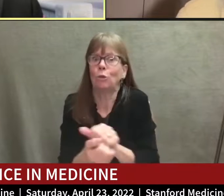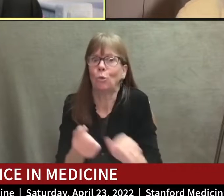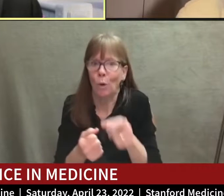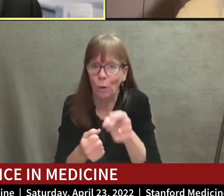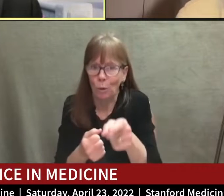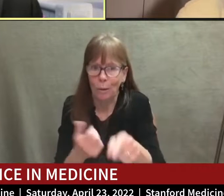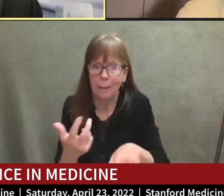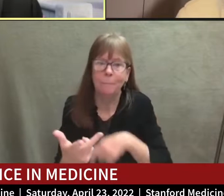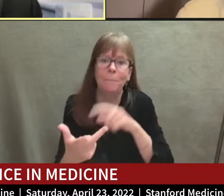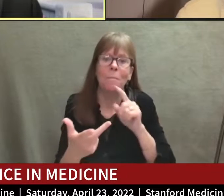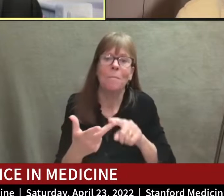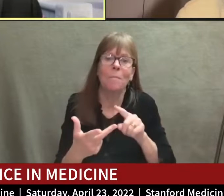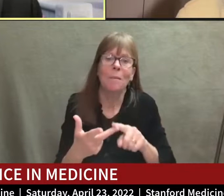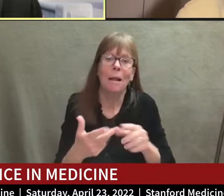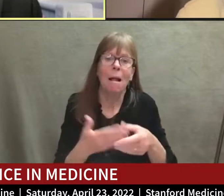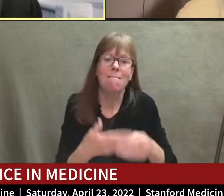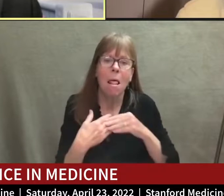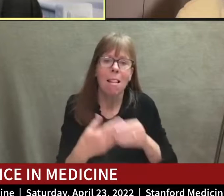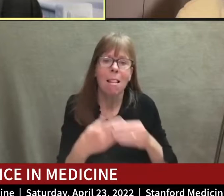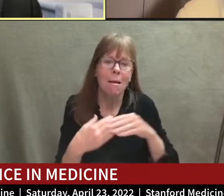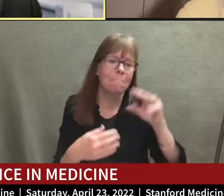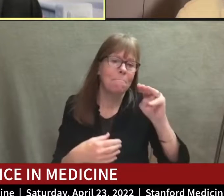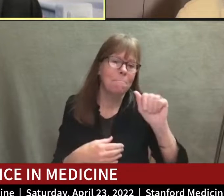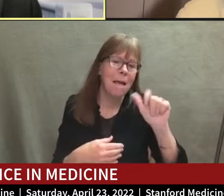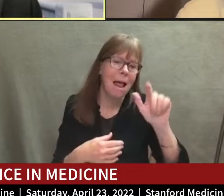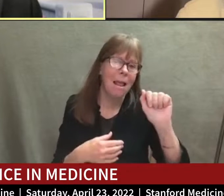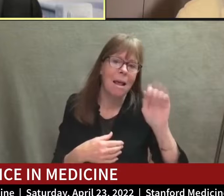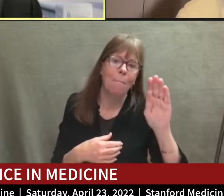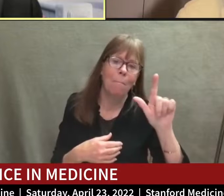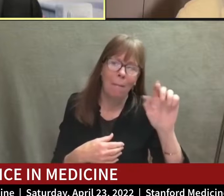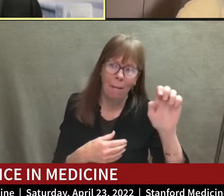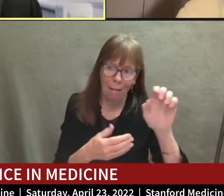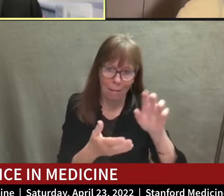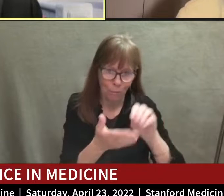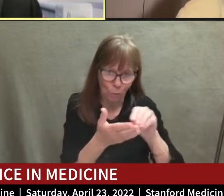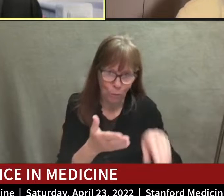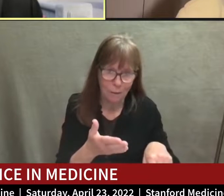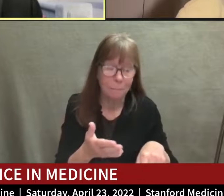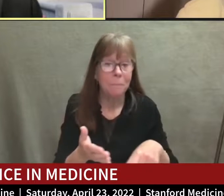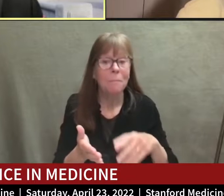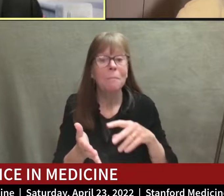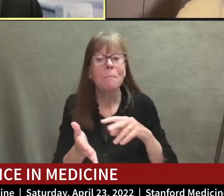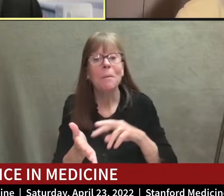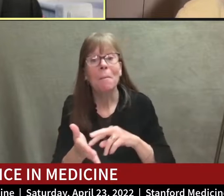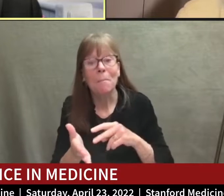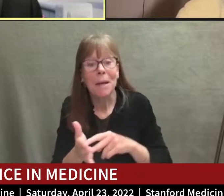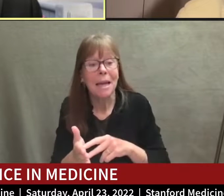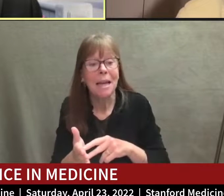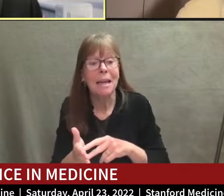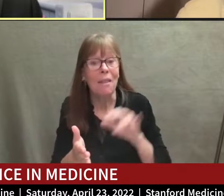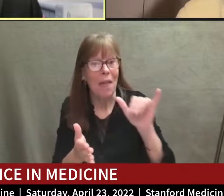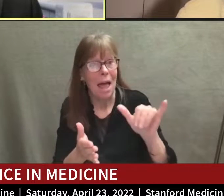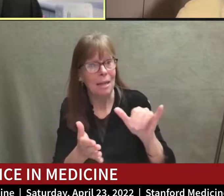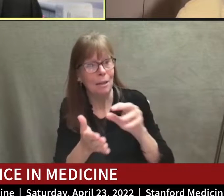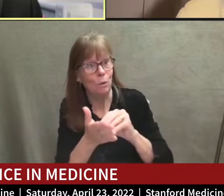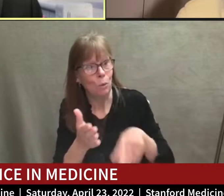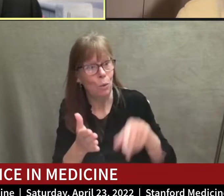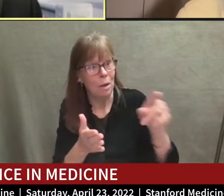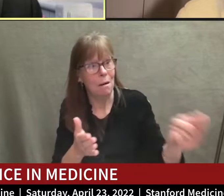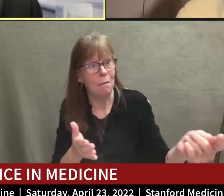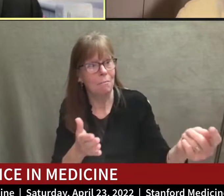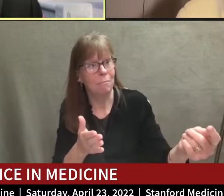of the malleable student that a student that you bring into medical school should fit the existing